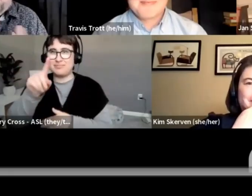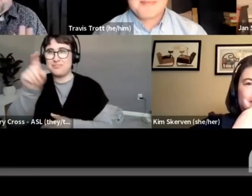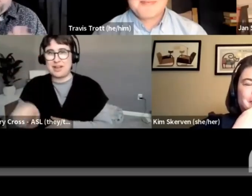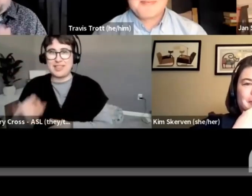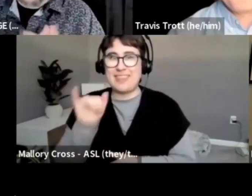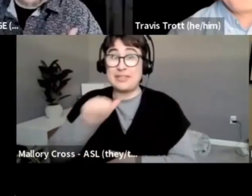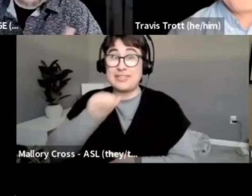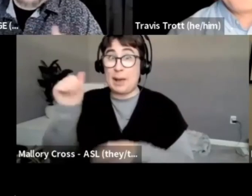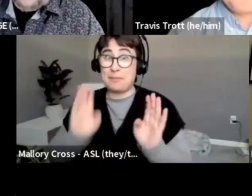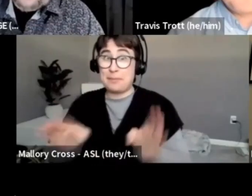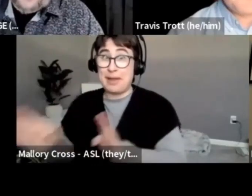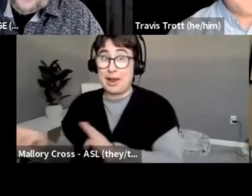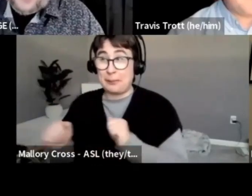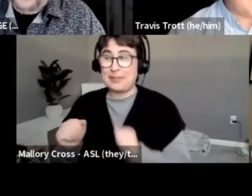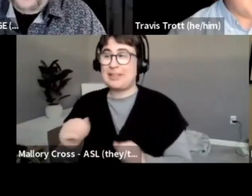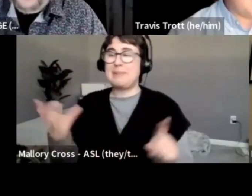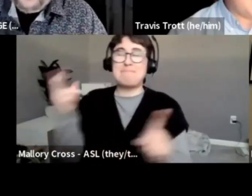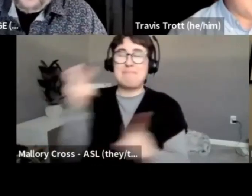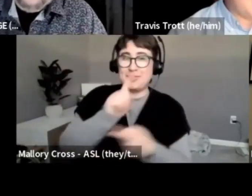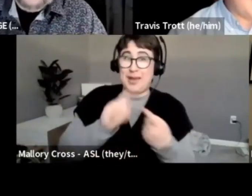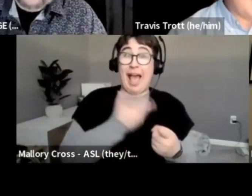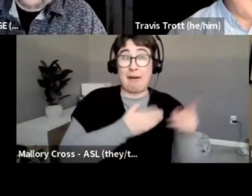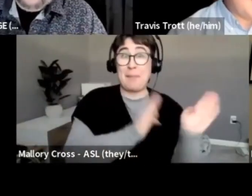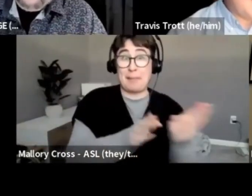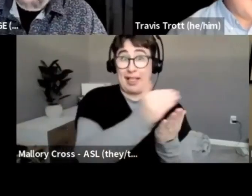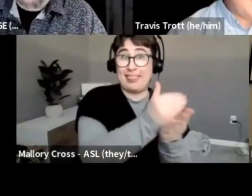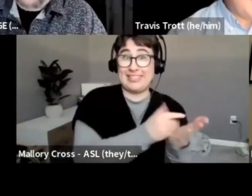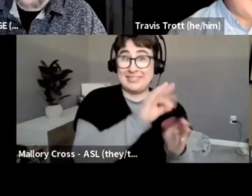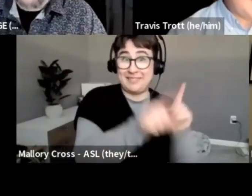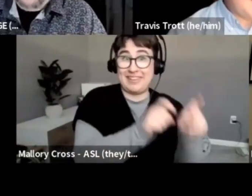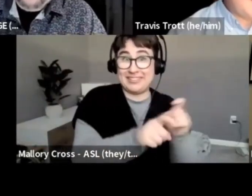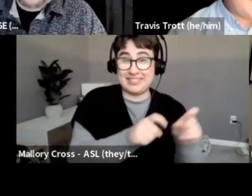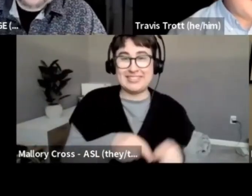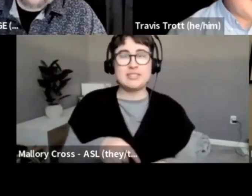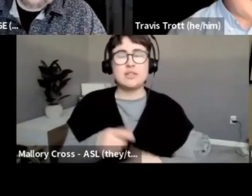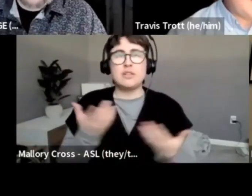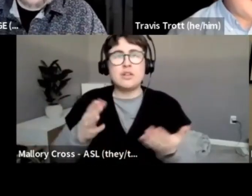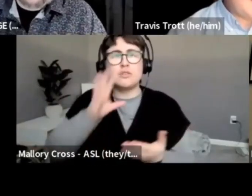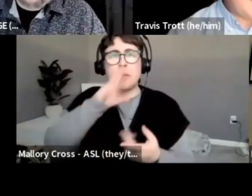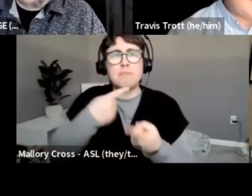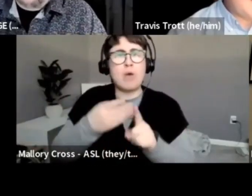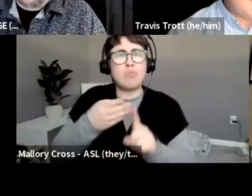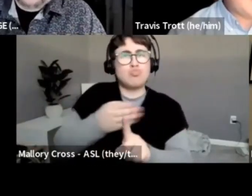So if we go back to our predetermined questions, let's talk a little bit about prior barriers. I'm guessing y'all can hear.